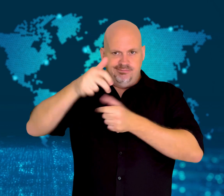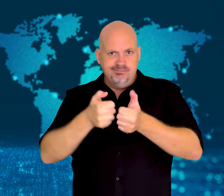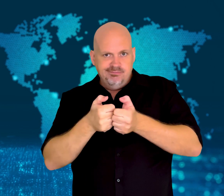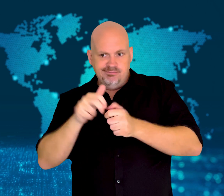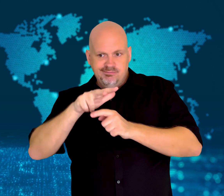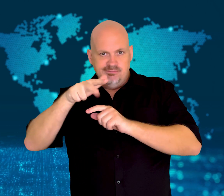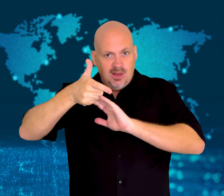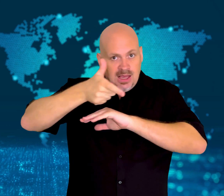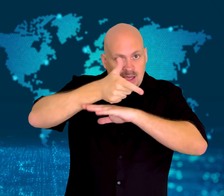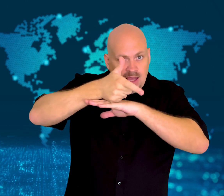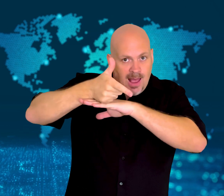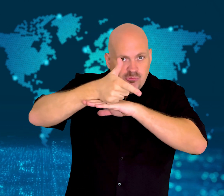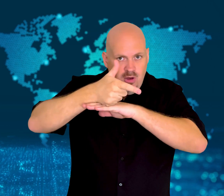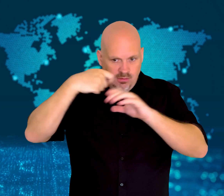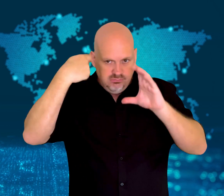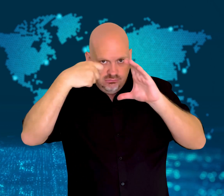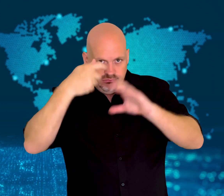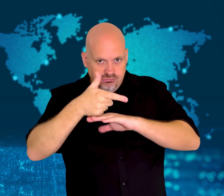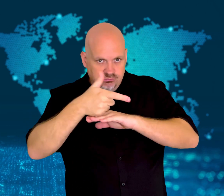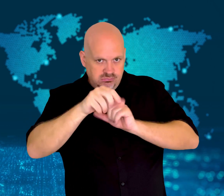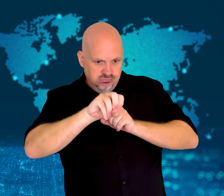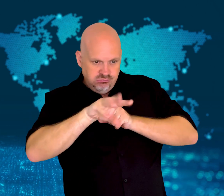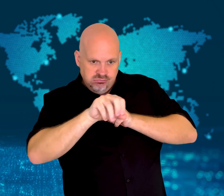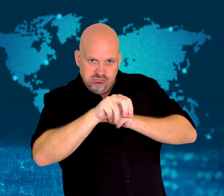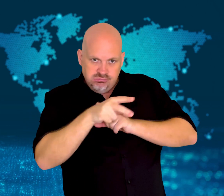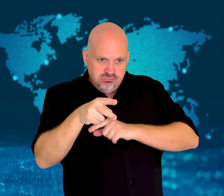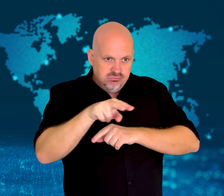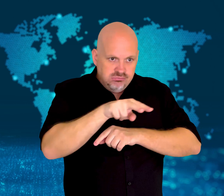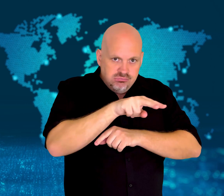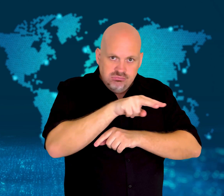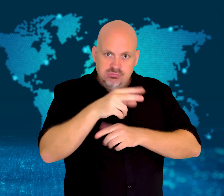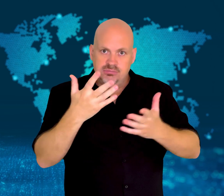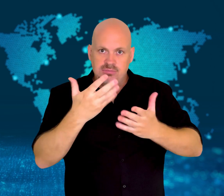recording mining efforts on the land.